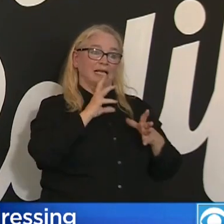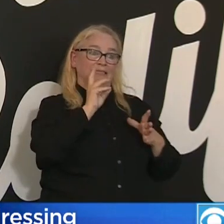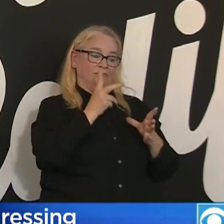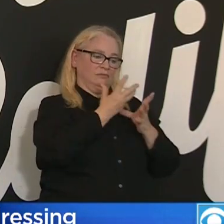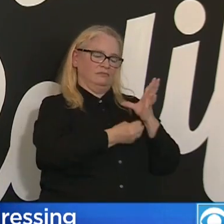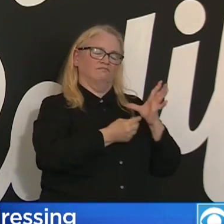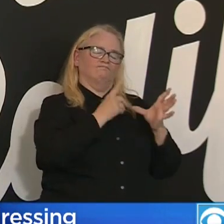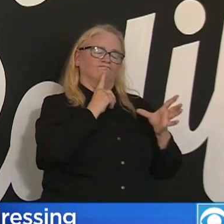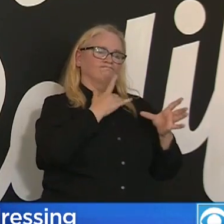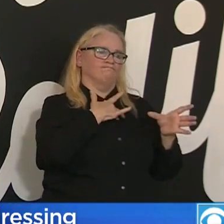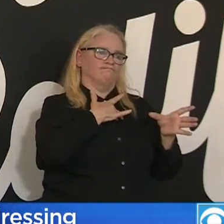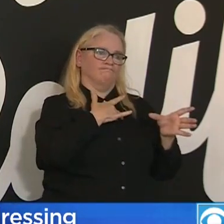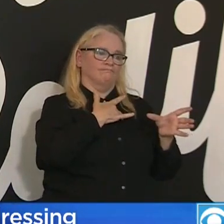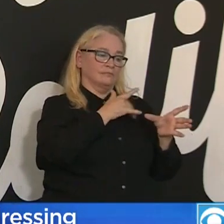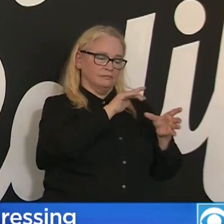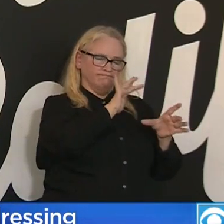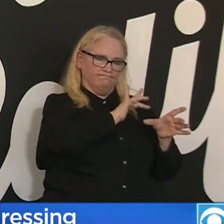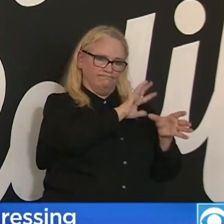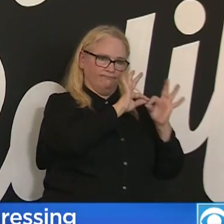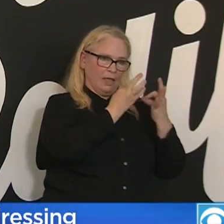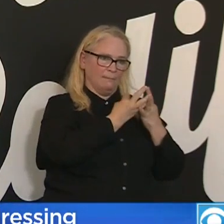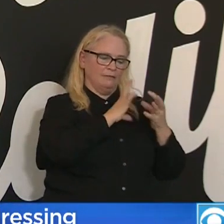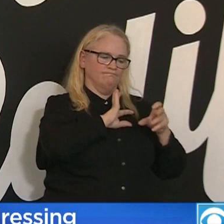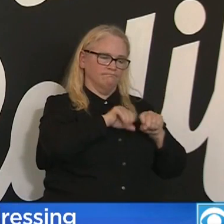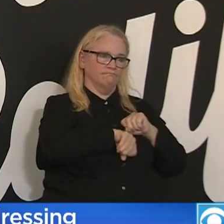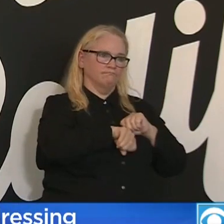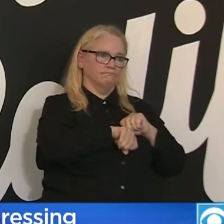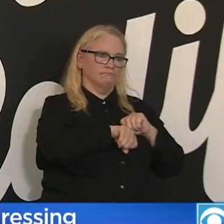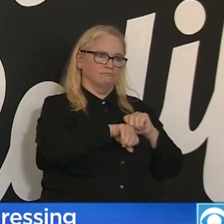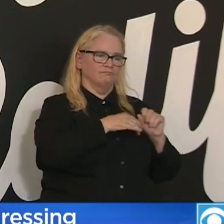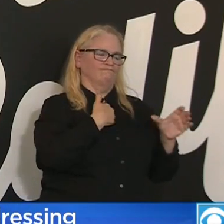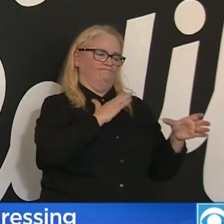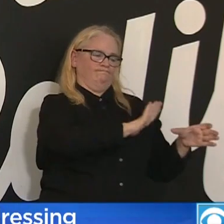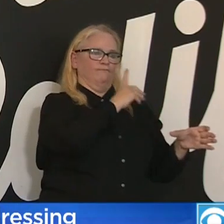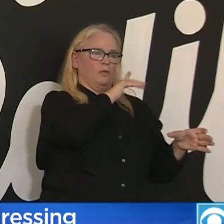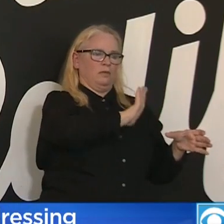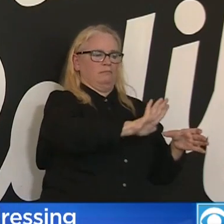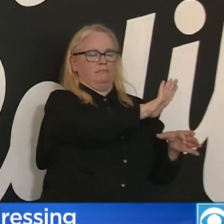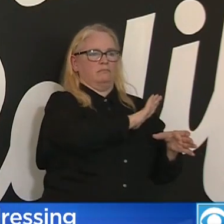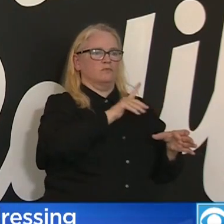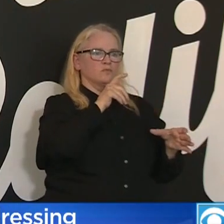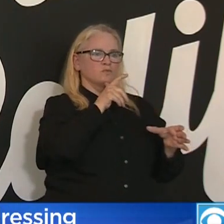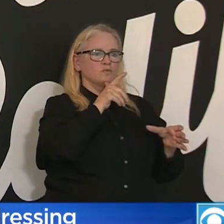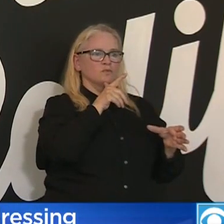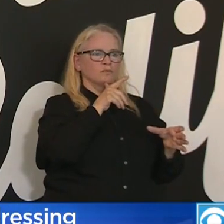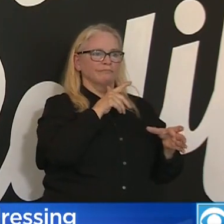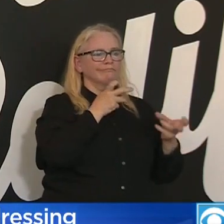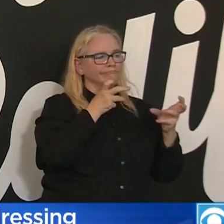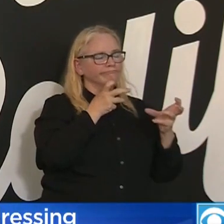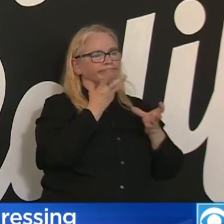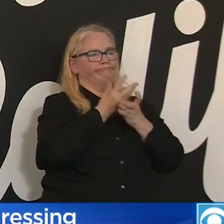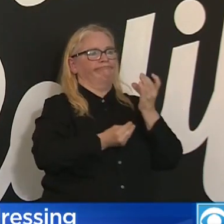LOST THEIR LIVES IN THIS REPORTING PERIOD P63 LIVES TORN ASUNDER, 63 FAMILIES WHOSE